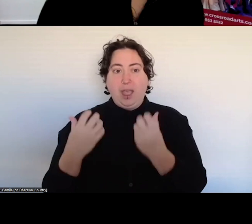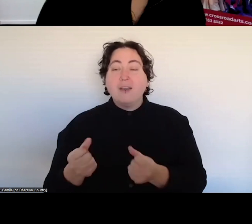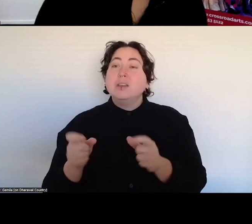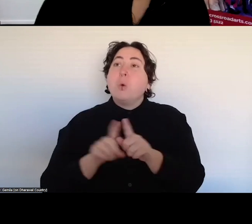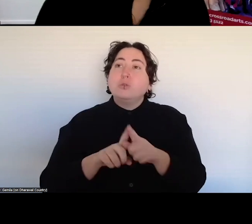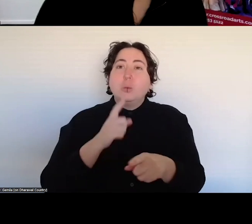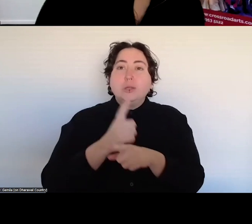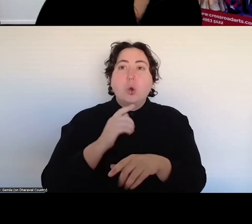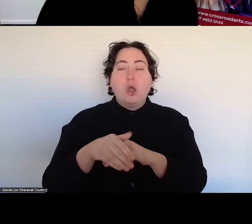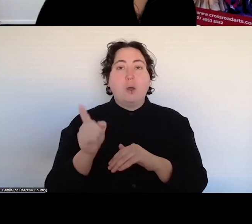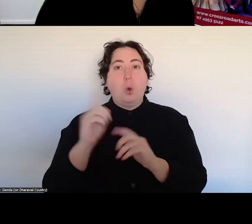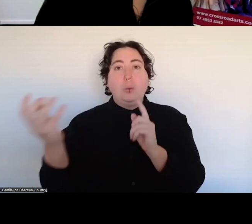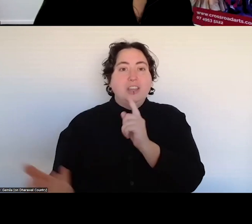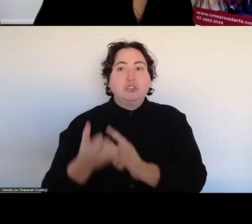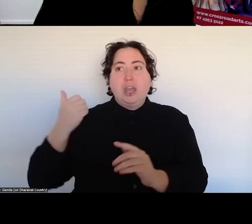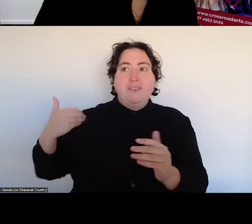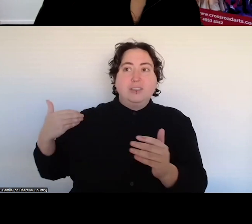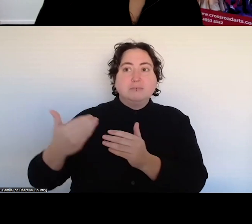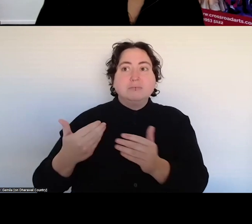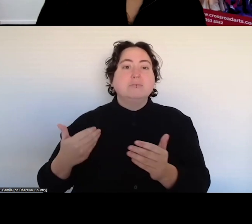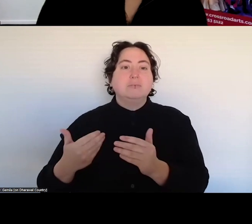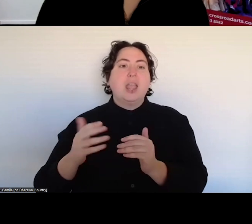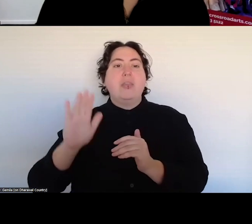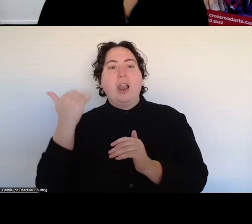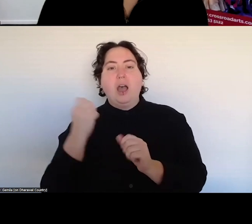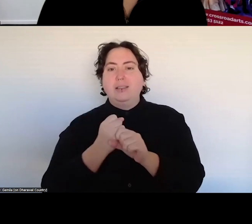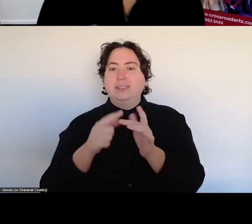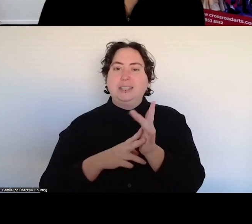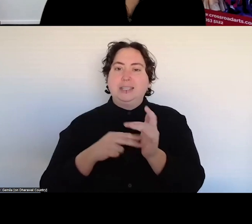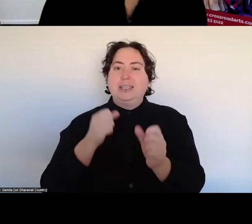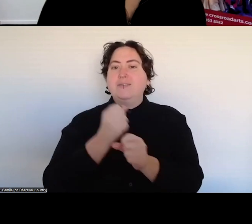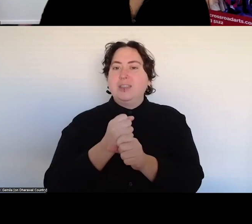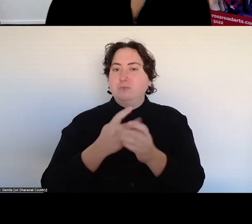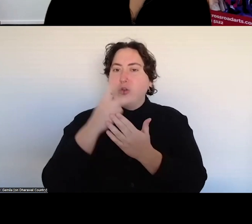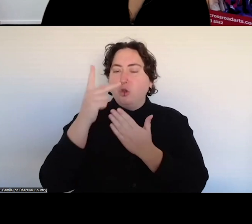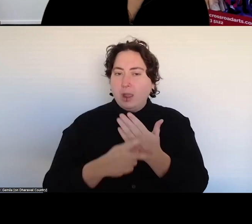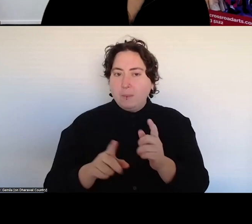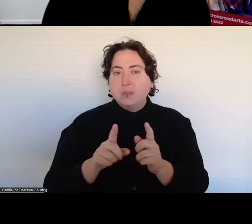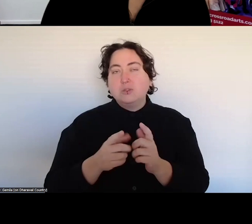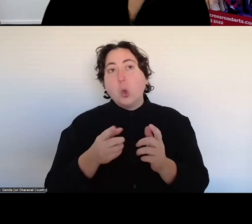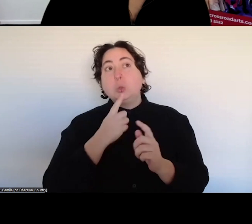previous annual giving program campaign. It is a thank you but it is also asking at the